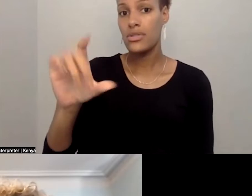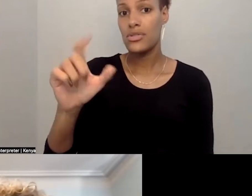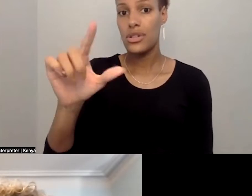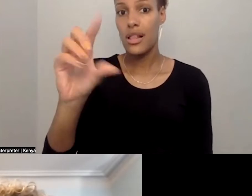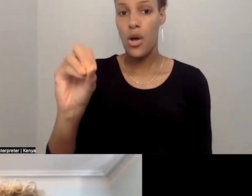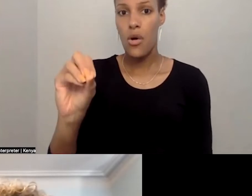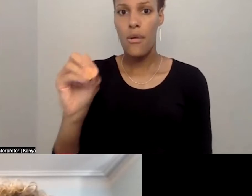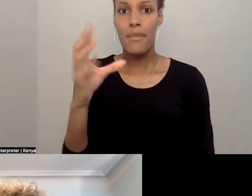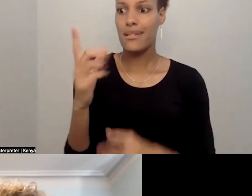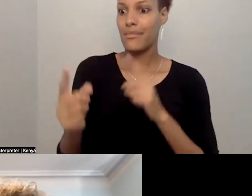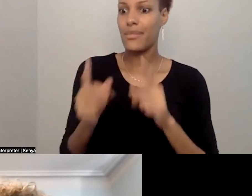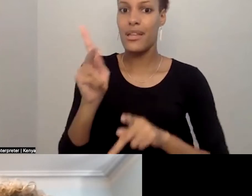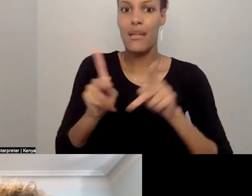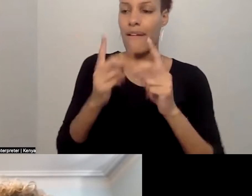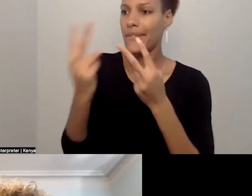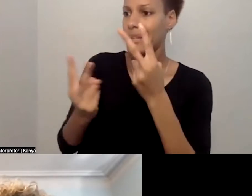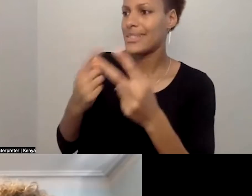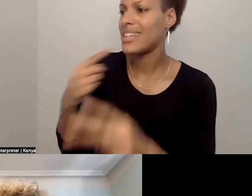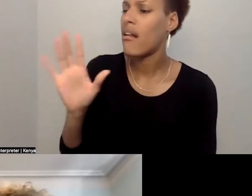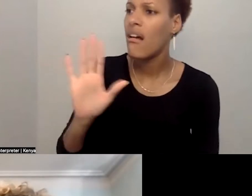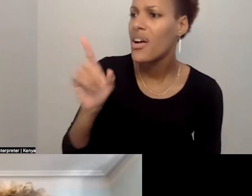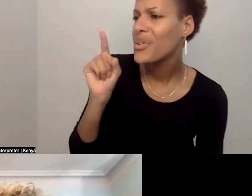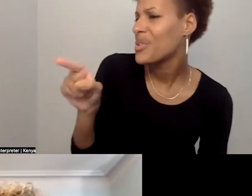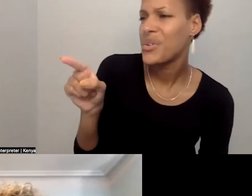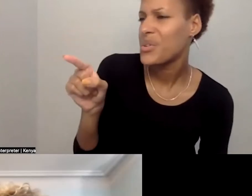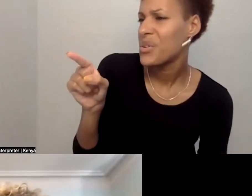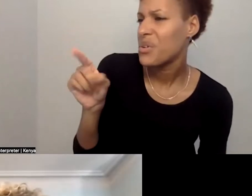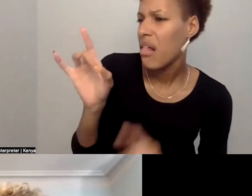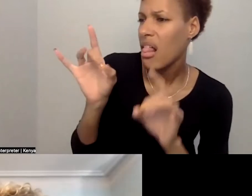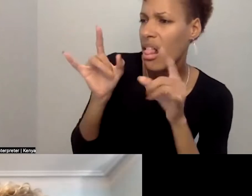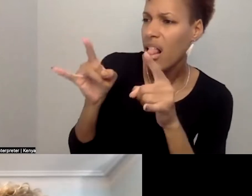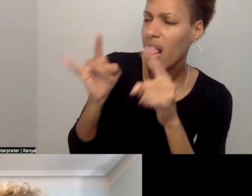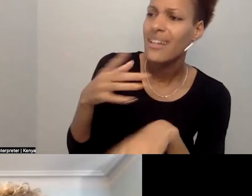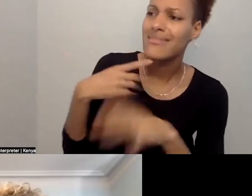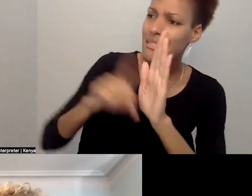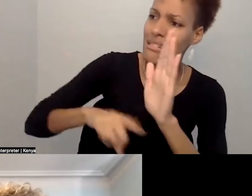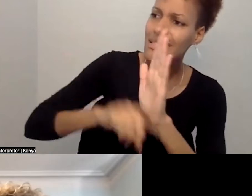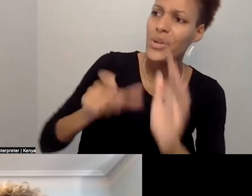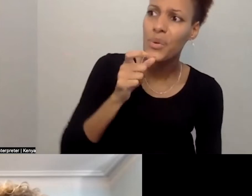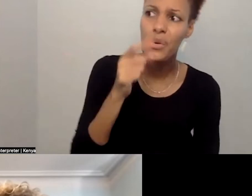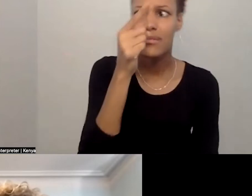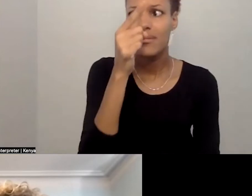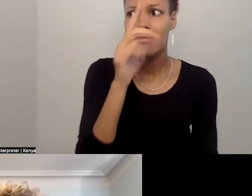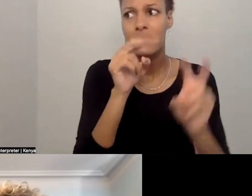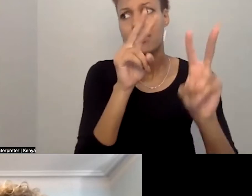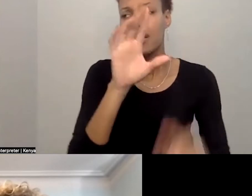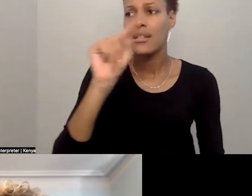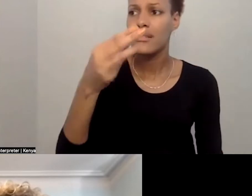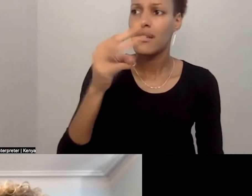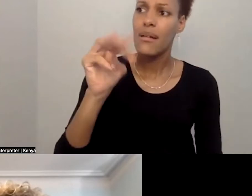said that she was tarnishing Thomas Jefferson's reputation and I think that's absolutely wrong,